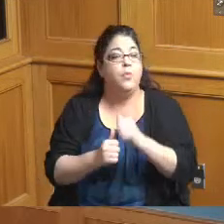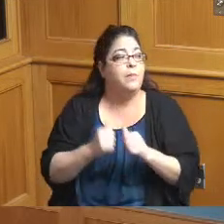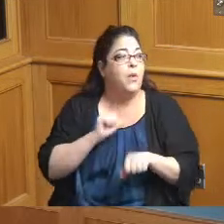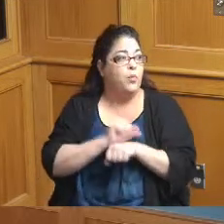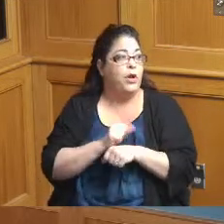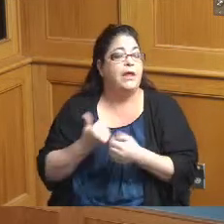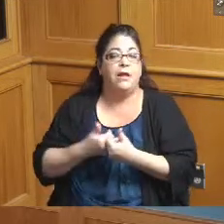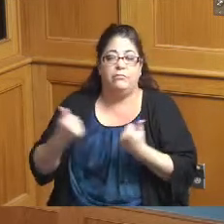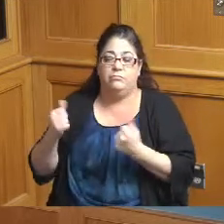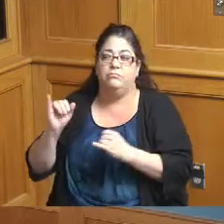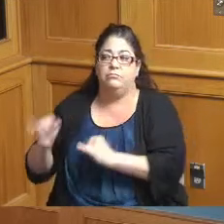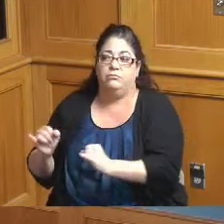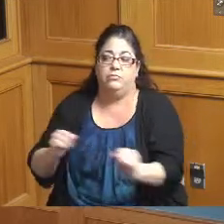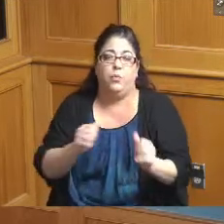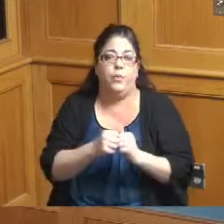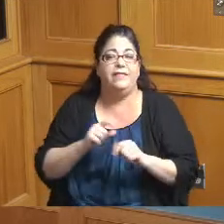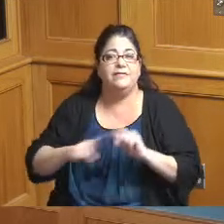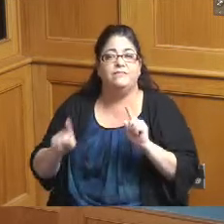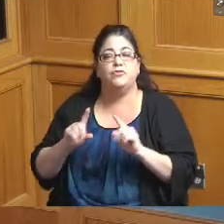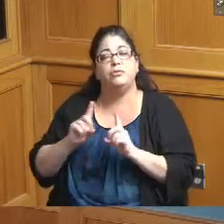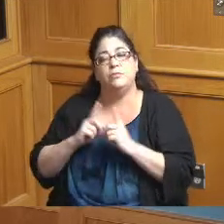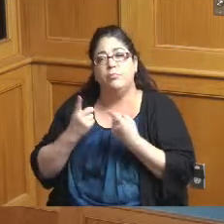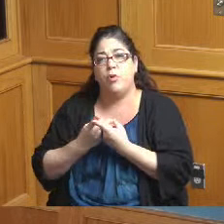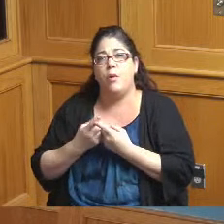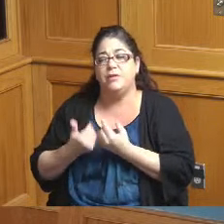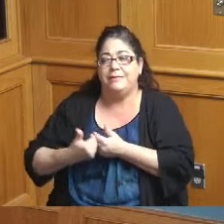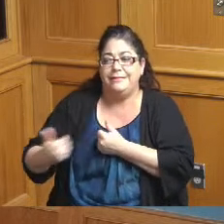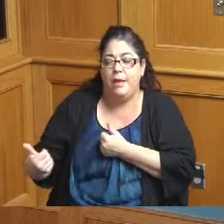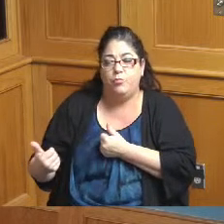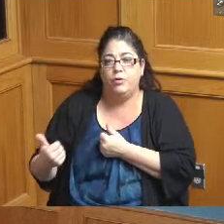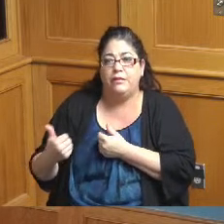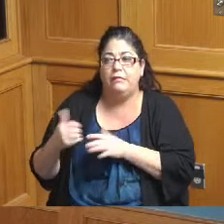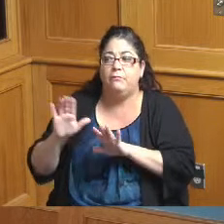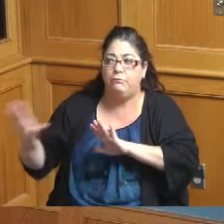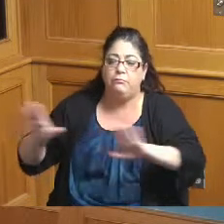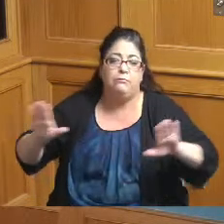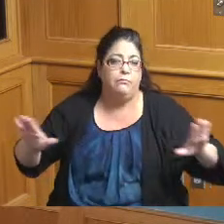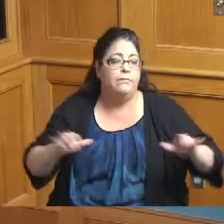and individually with different departments from separately elected offices okay thank you